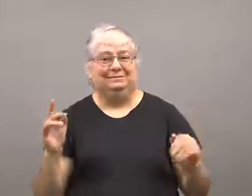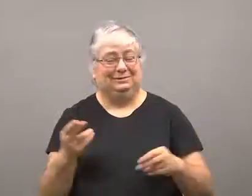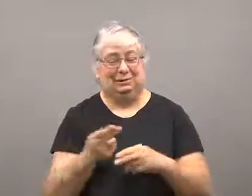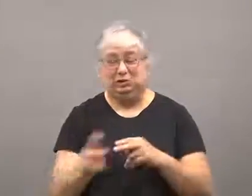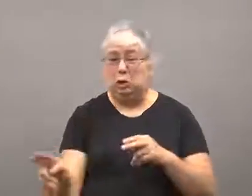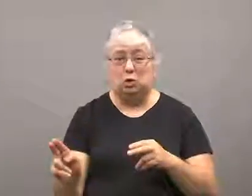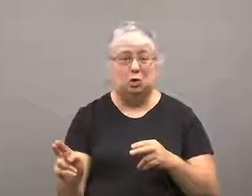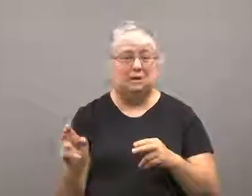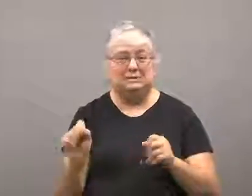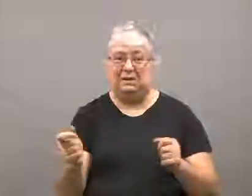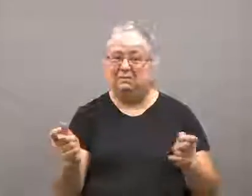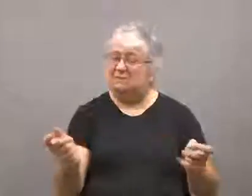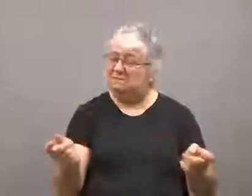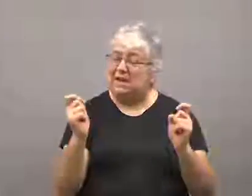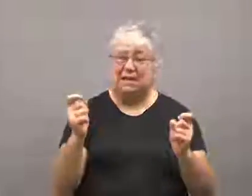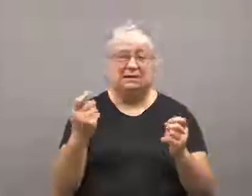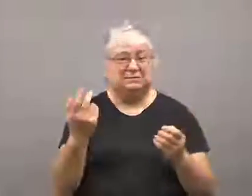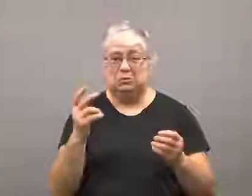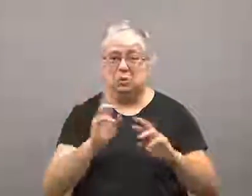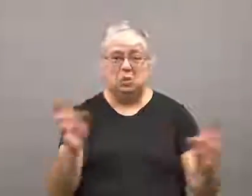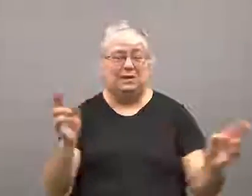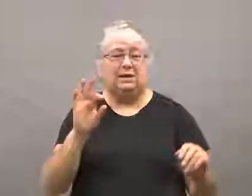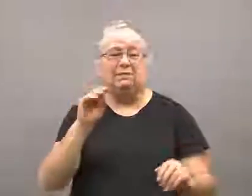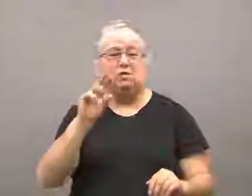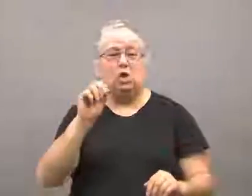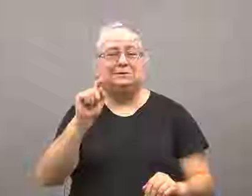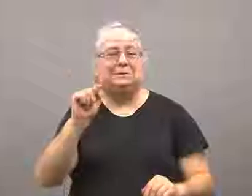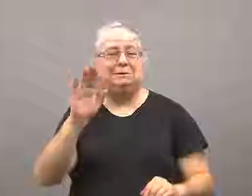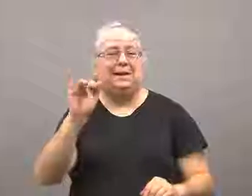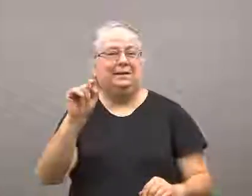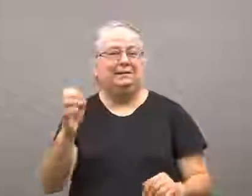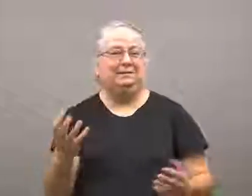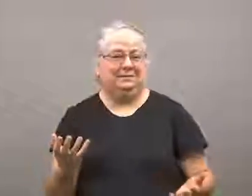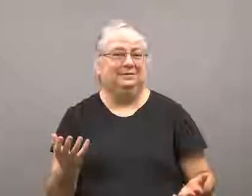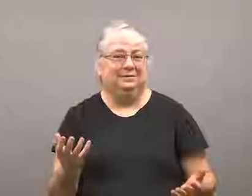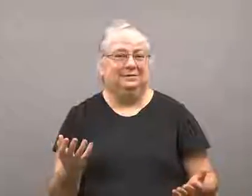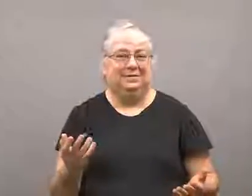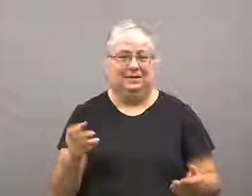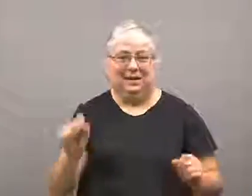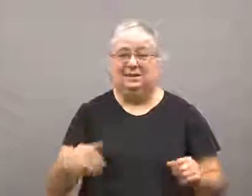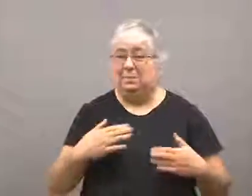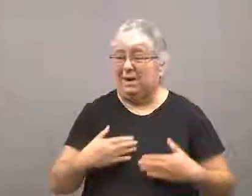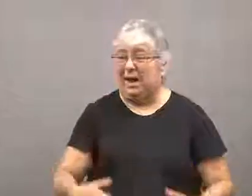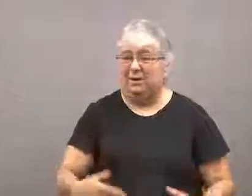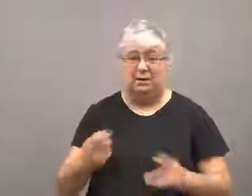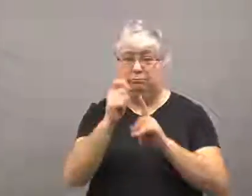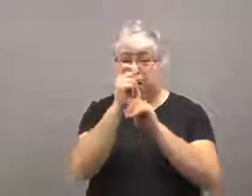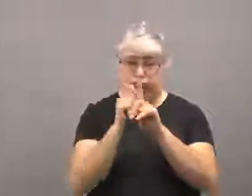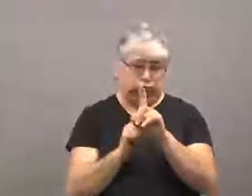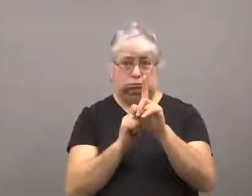It won't take long for frostbite to set in.